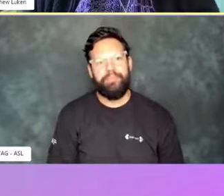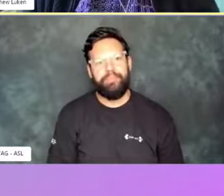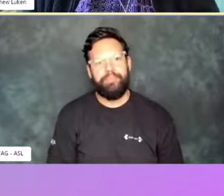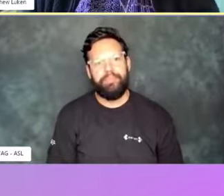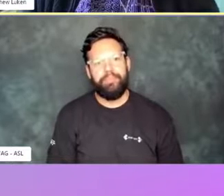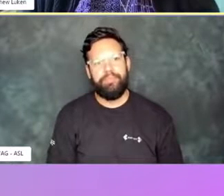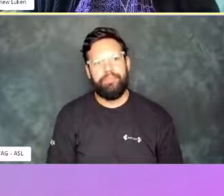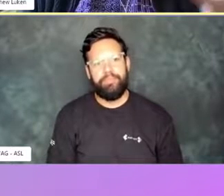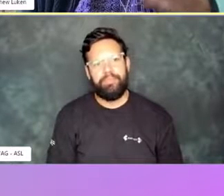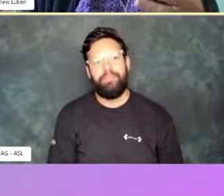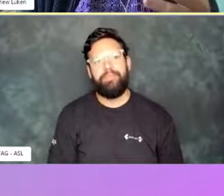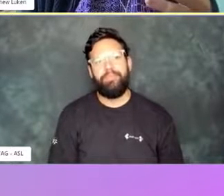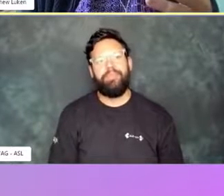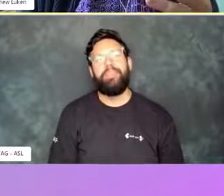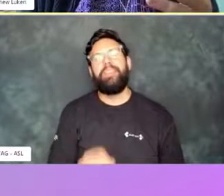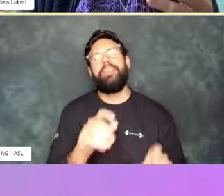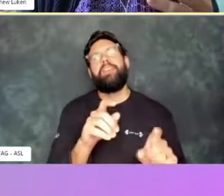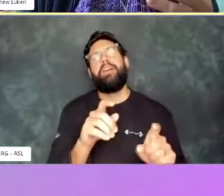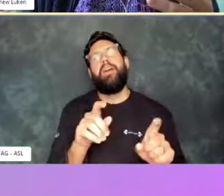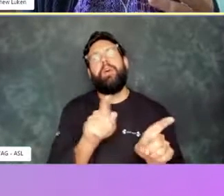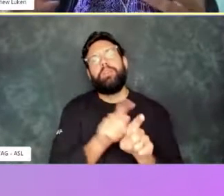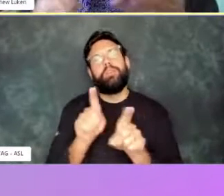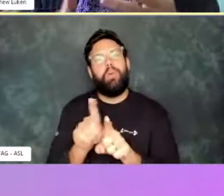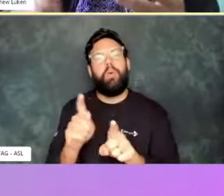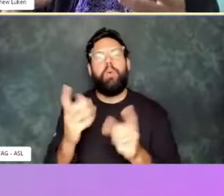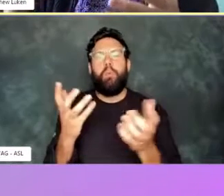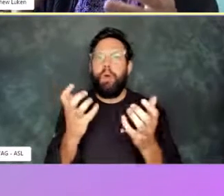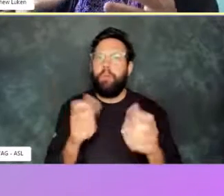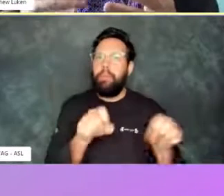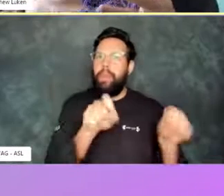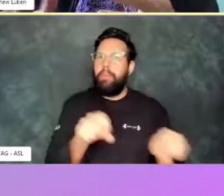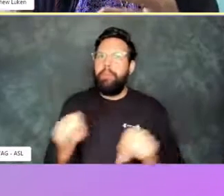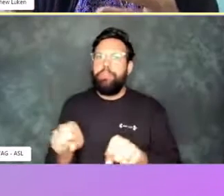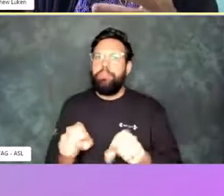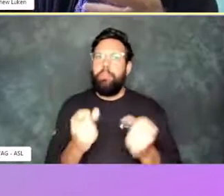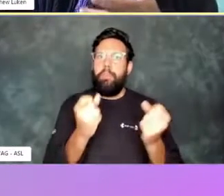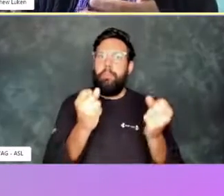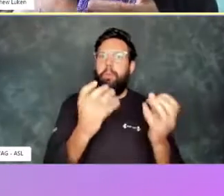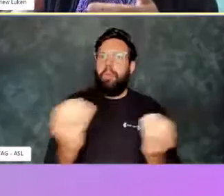more when you take on a larger distribution model. course, we And of also want to ensure